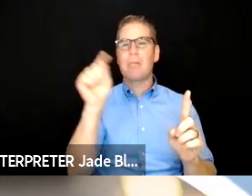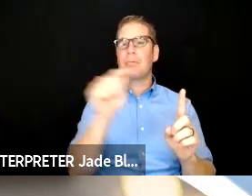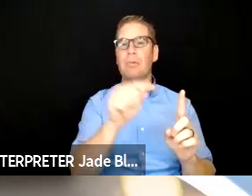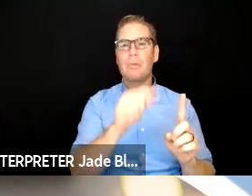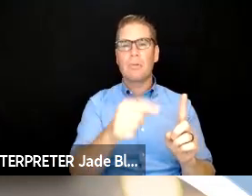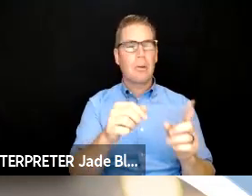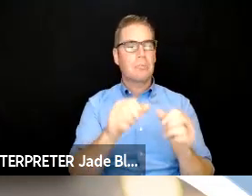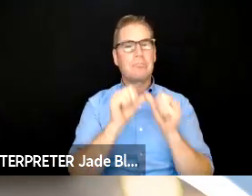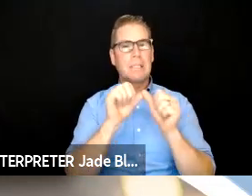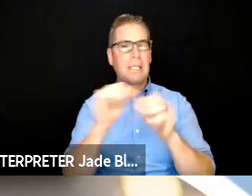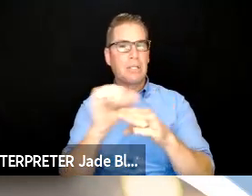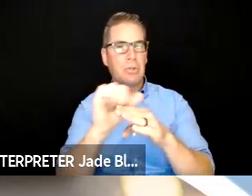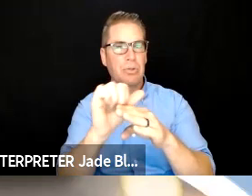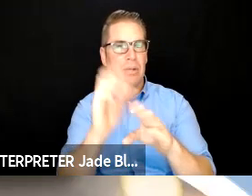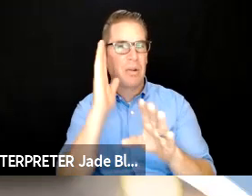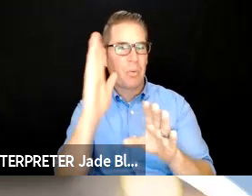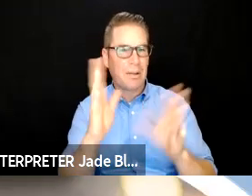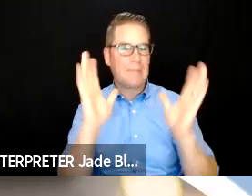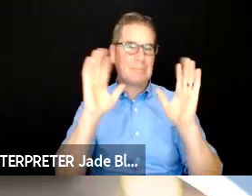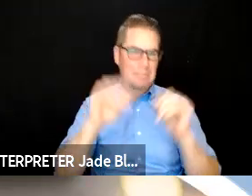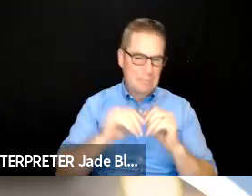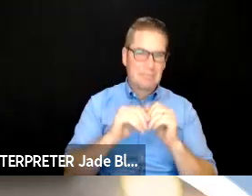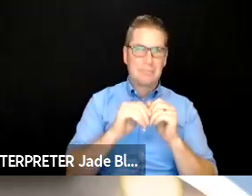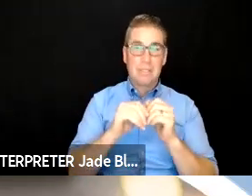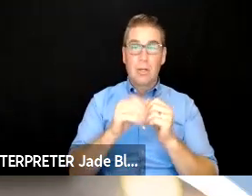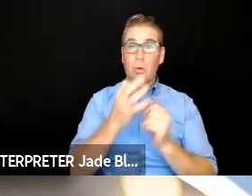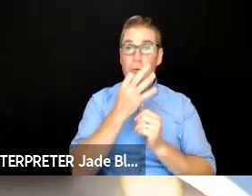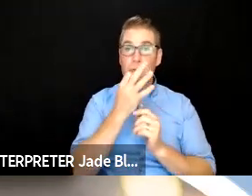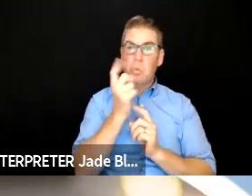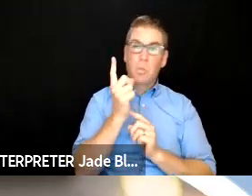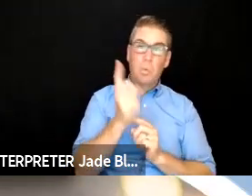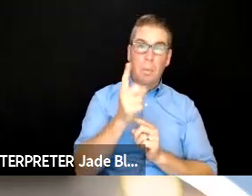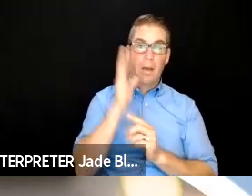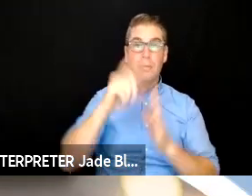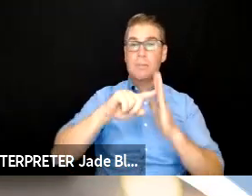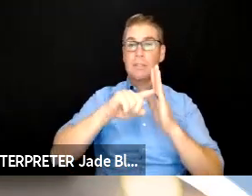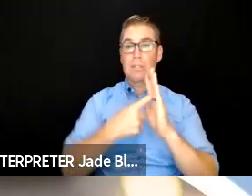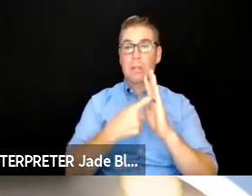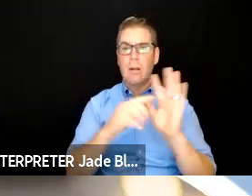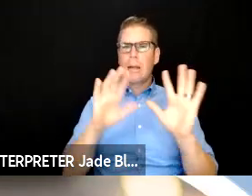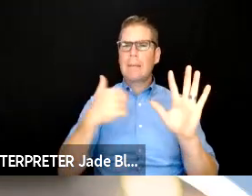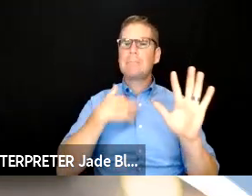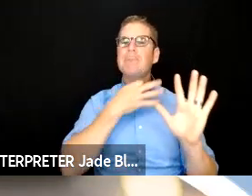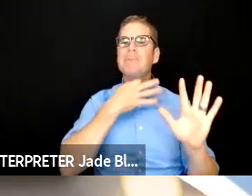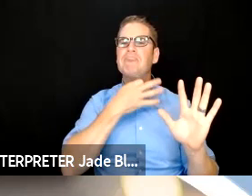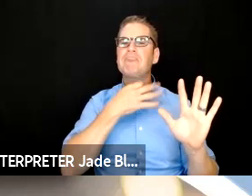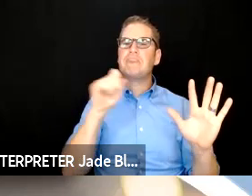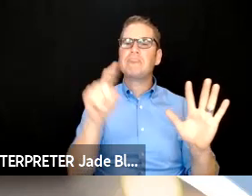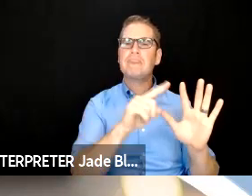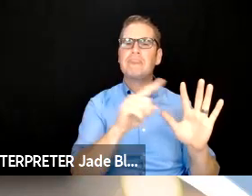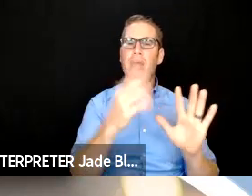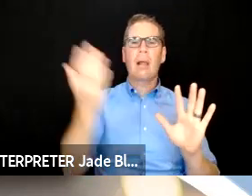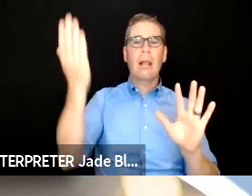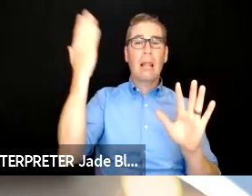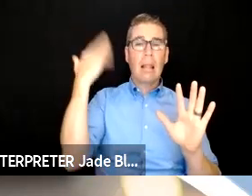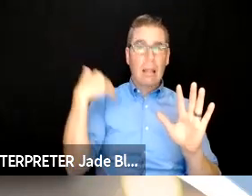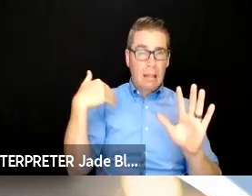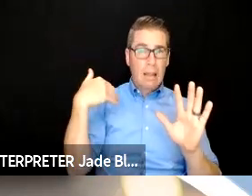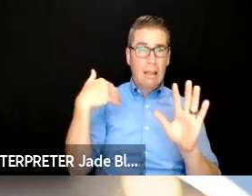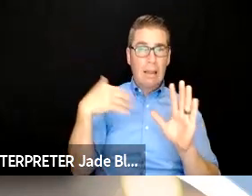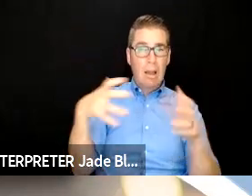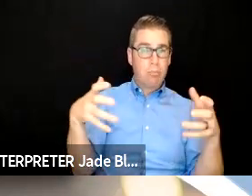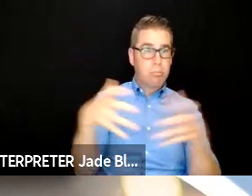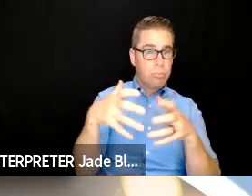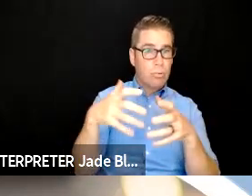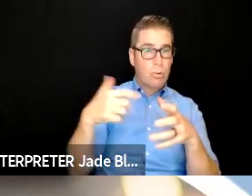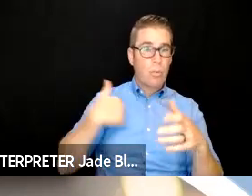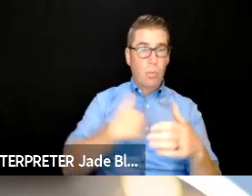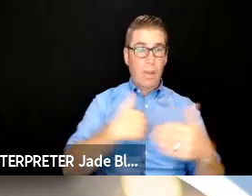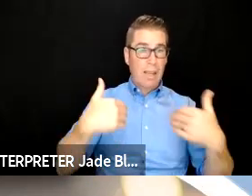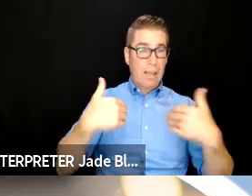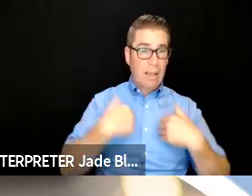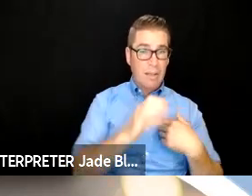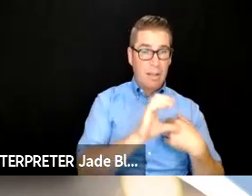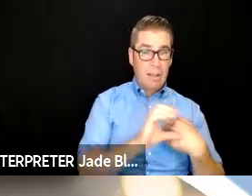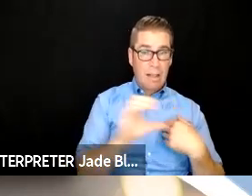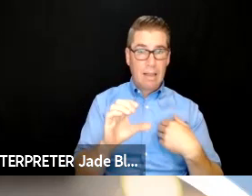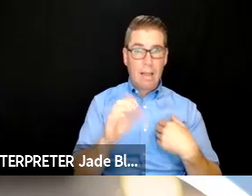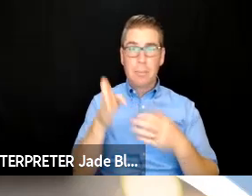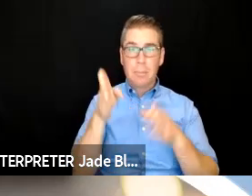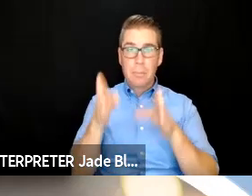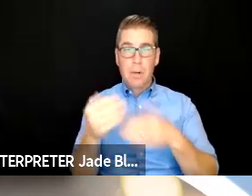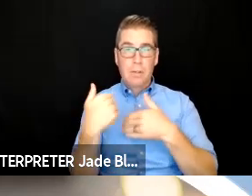Susi Nitzel: So we'll get started in a minute. And I just want to ask. And my last session we had a caption is and I want to know if we have a caption is, um, please identify themselves.